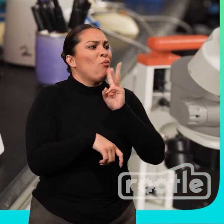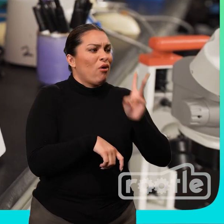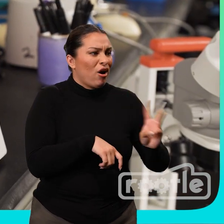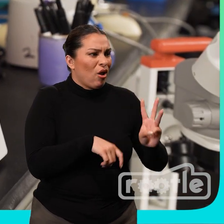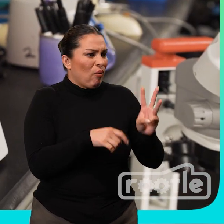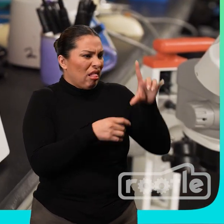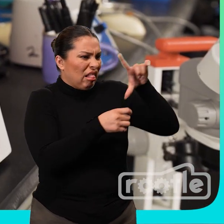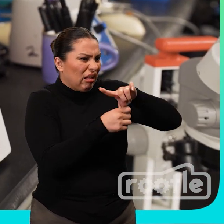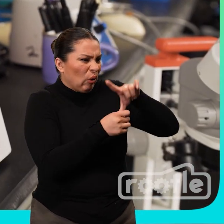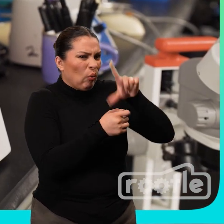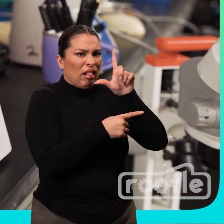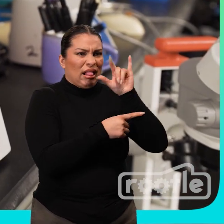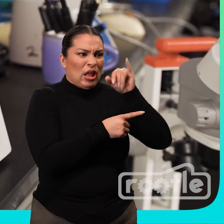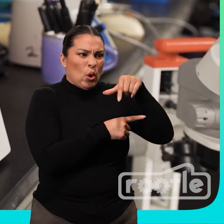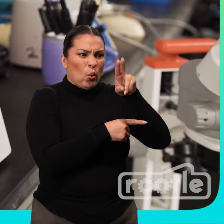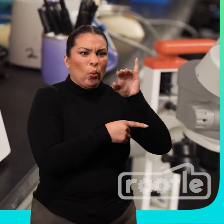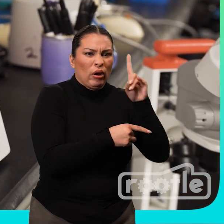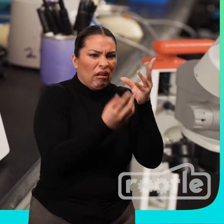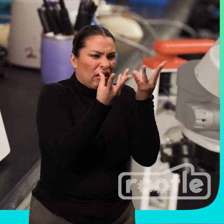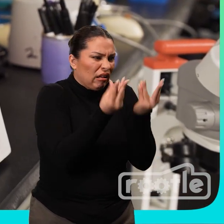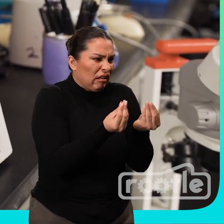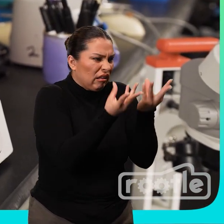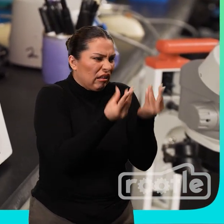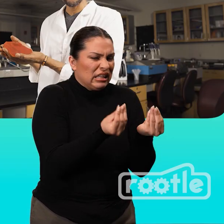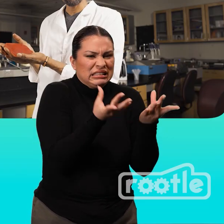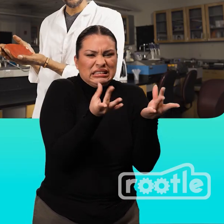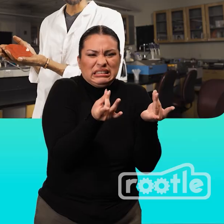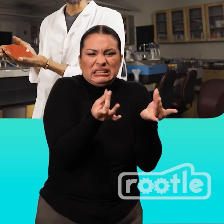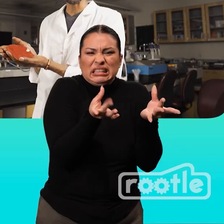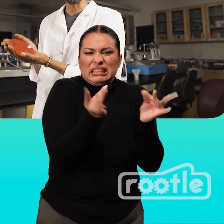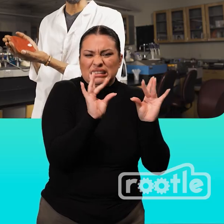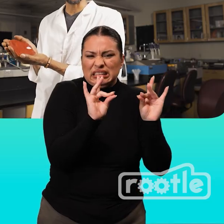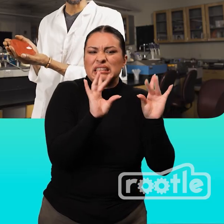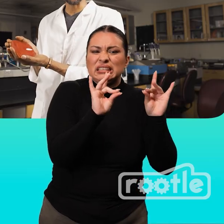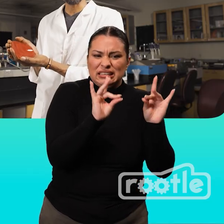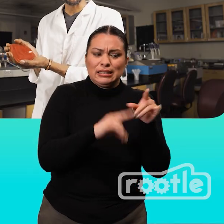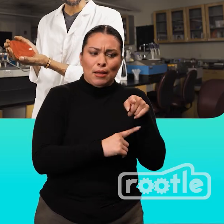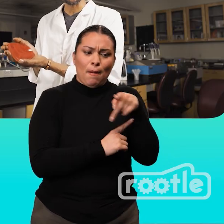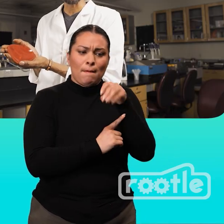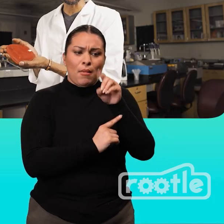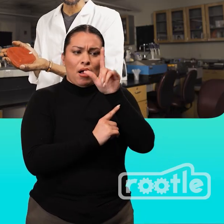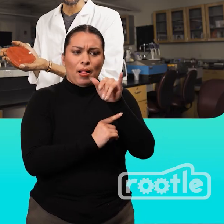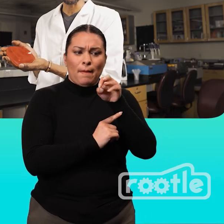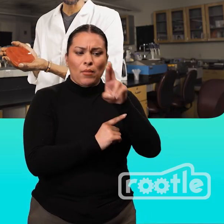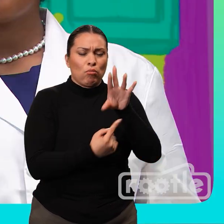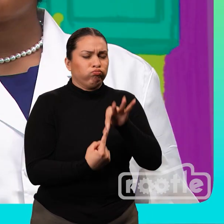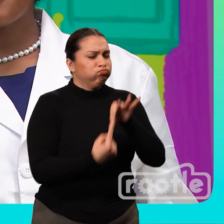that is now a liquid that is wet and sticky. Polymers are very special substances.